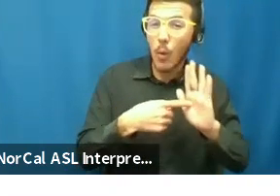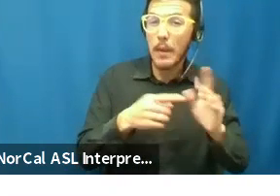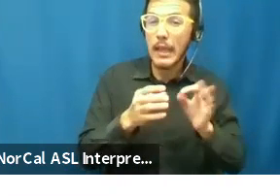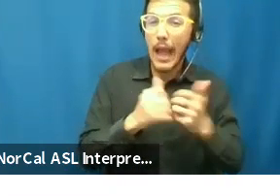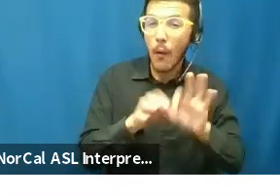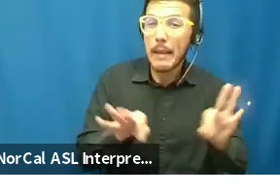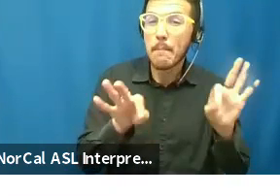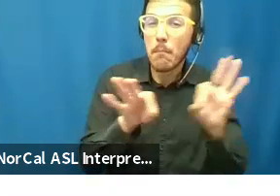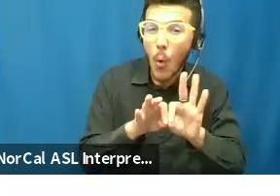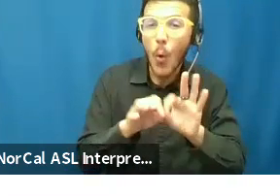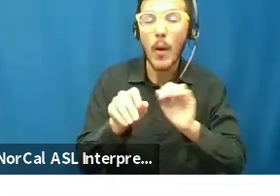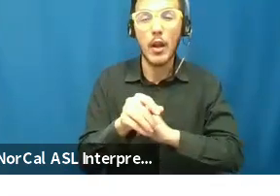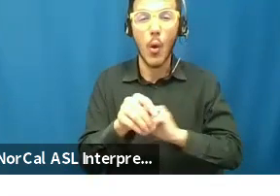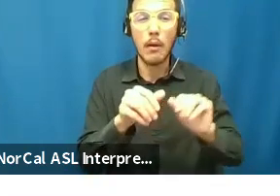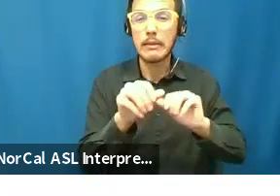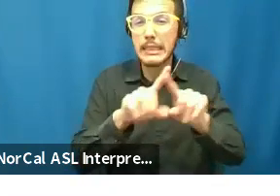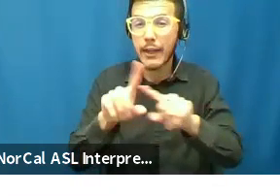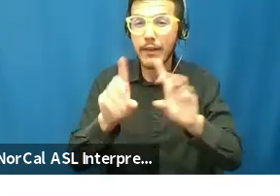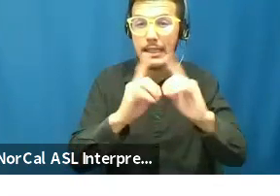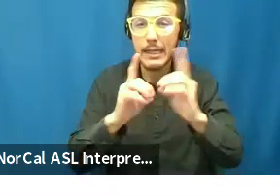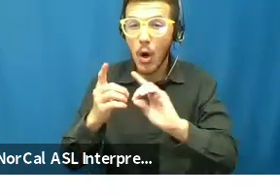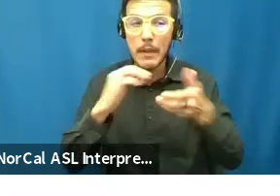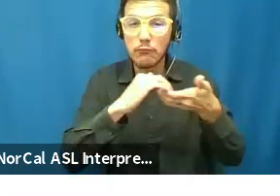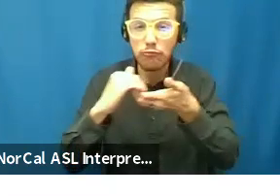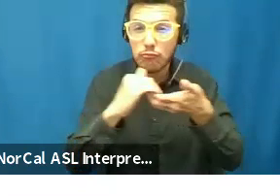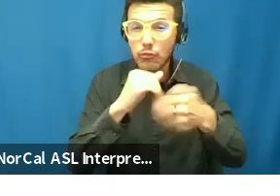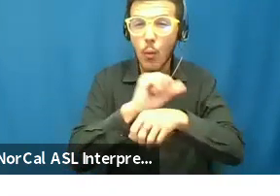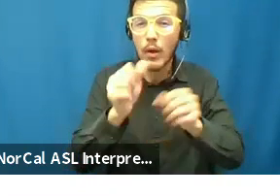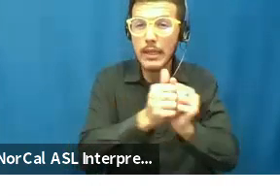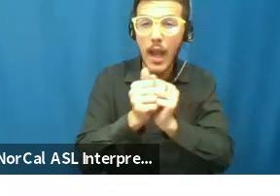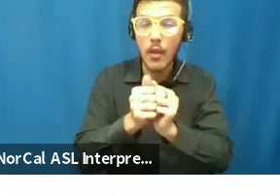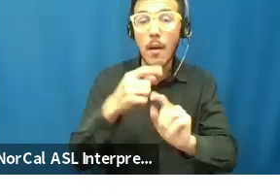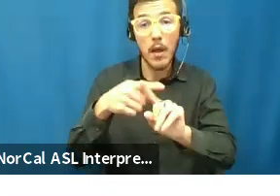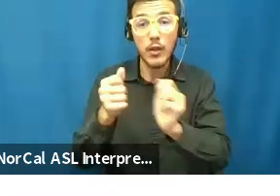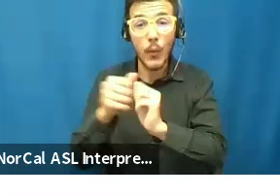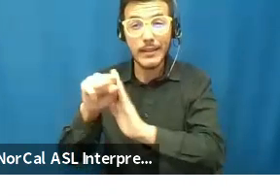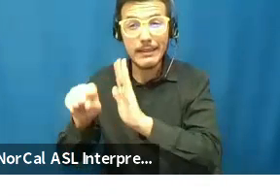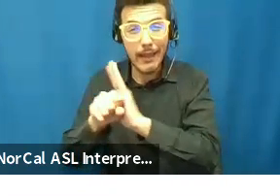the impact it had on the organization but also the state. We continued to hear from ADA coordinators